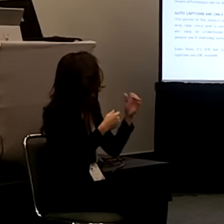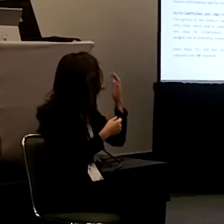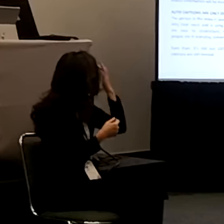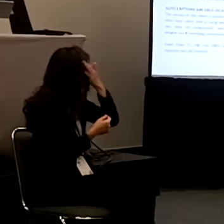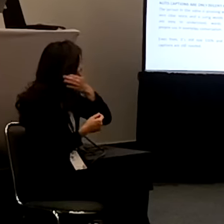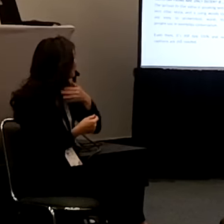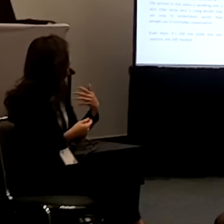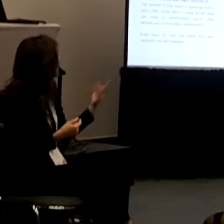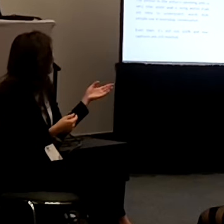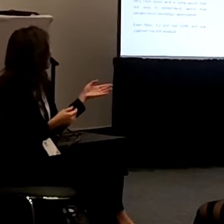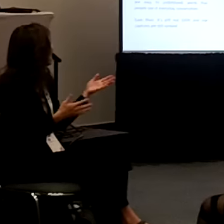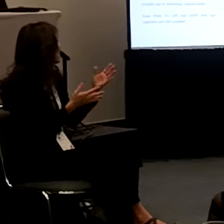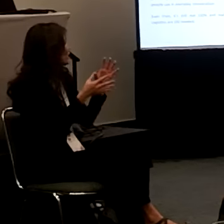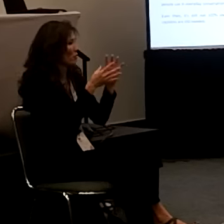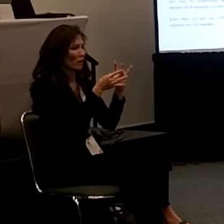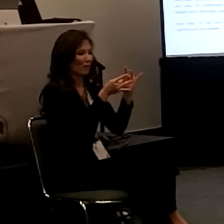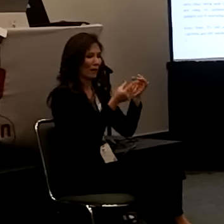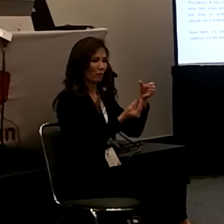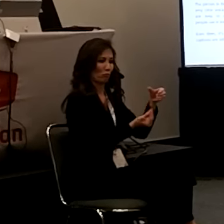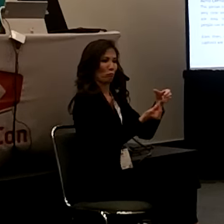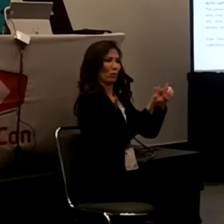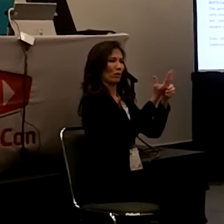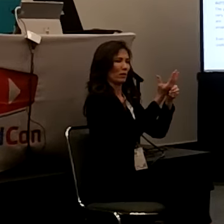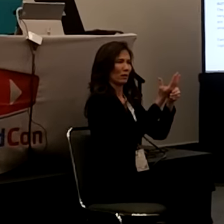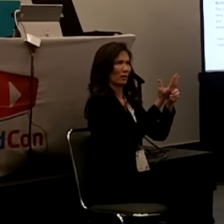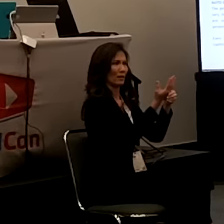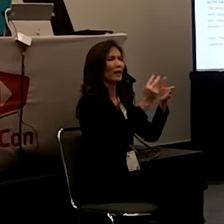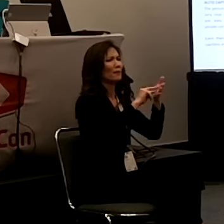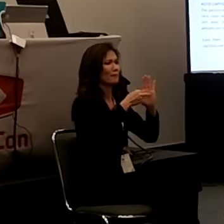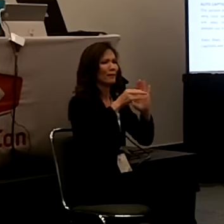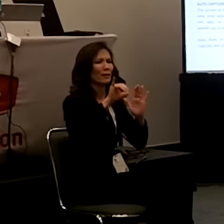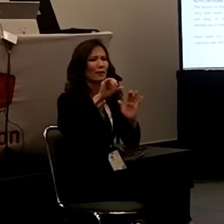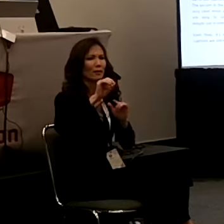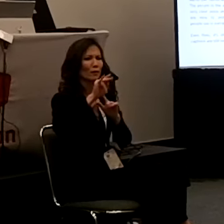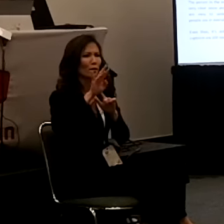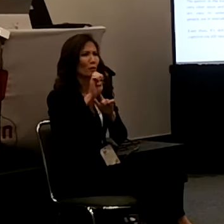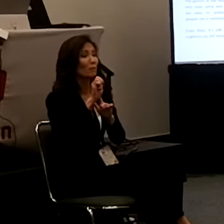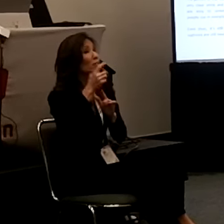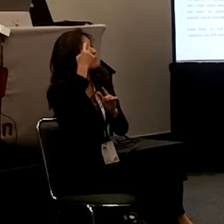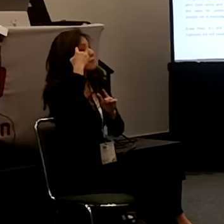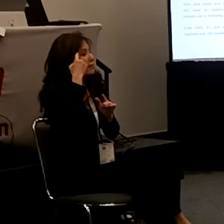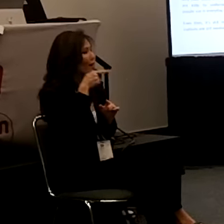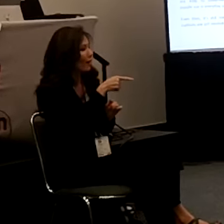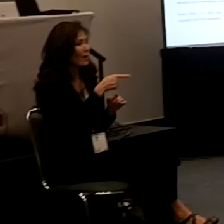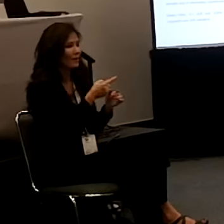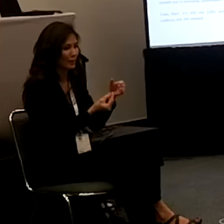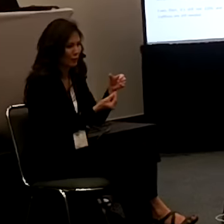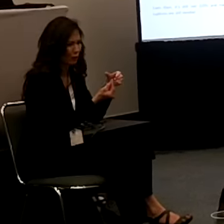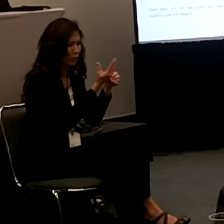So apparently, YouTube thinks she's growing an onion. I gotta tell her about that next time I think about it.